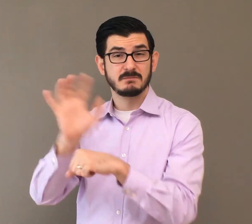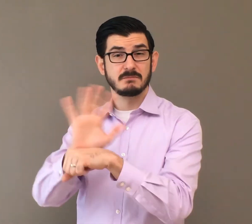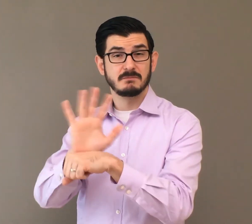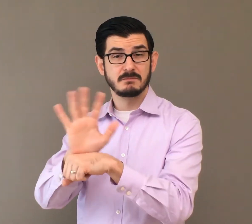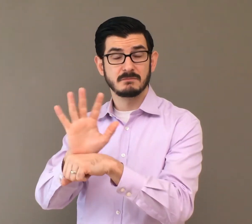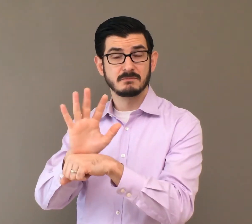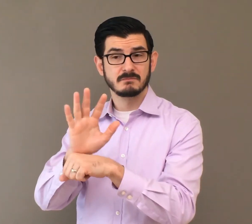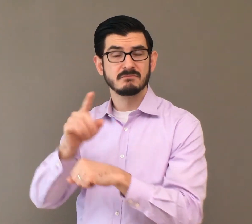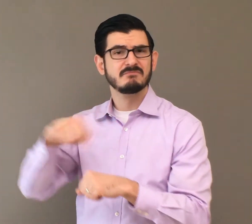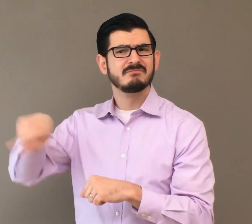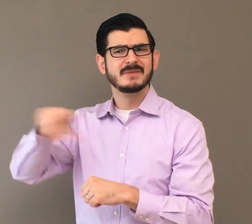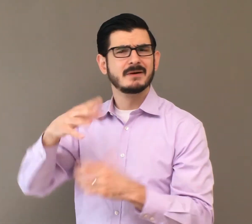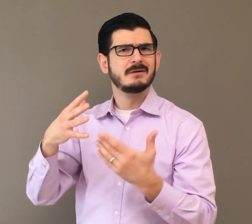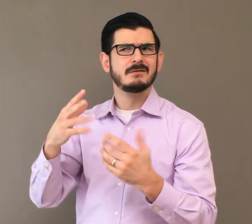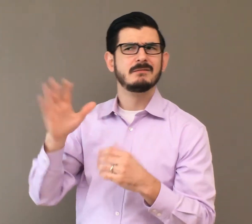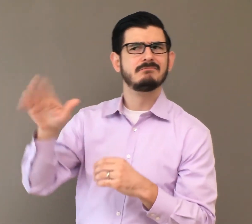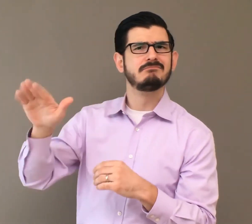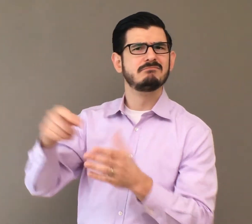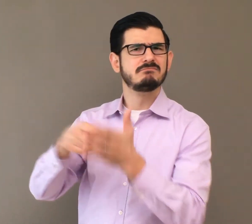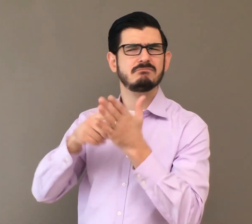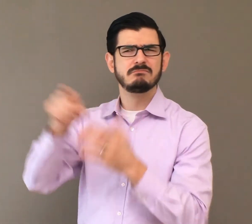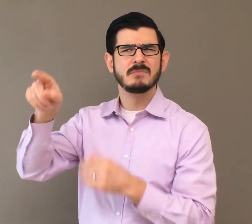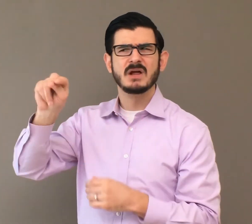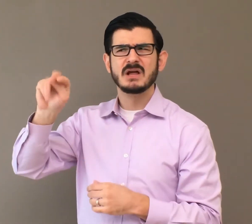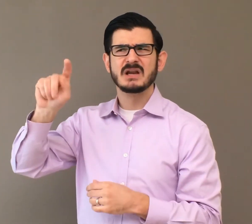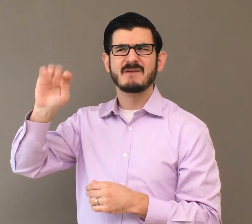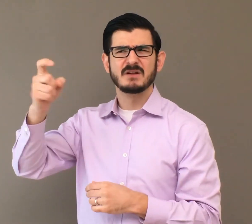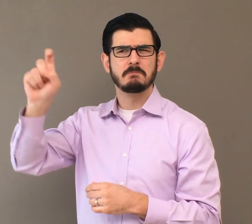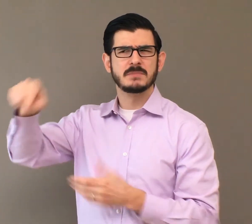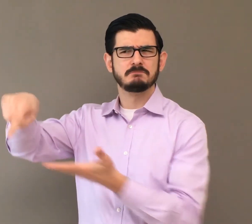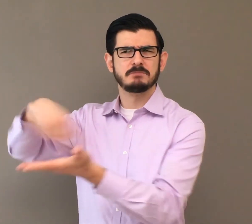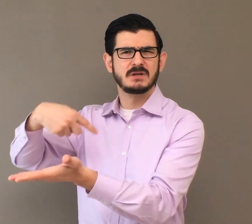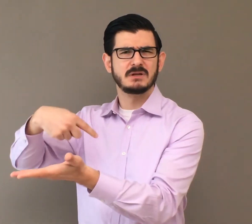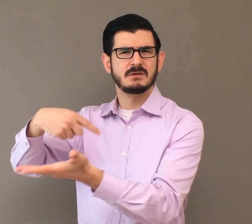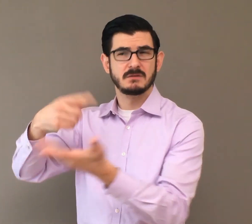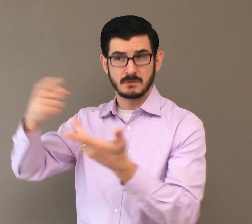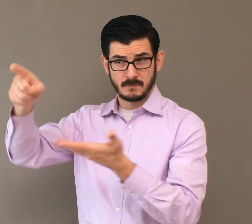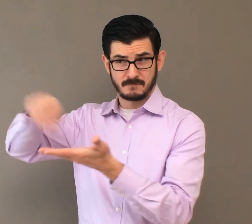The ISPs asked Netflix to pay them a fee in order to enable full speed access to Netflix